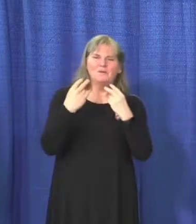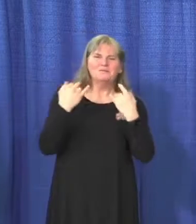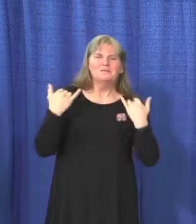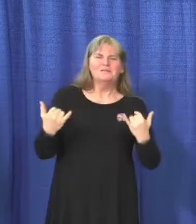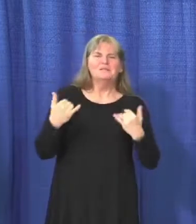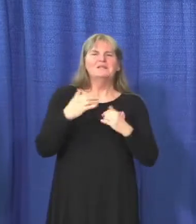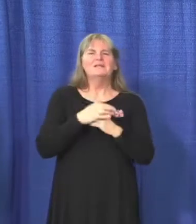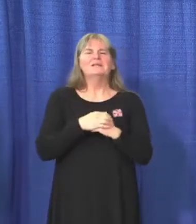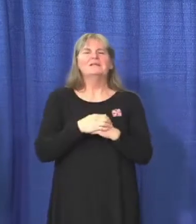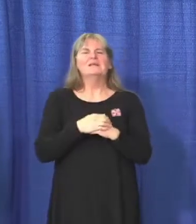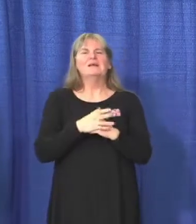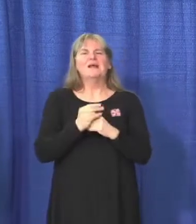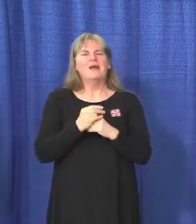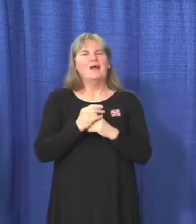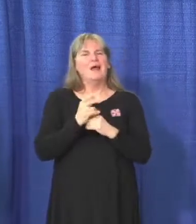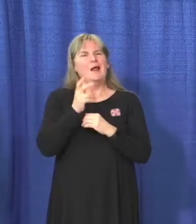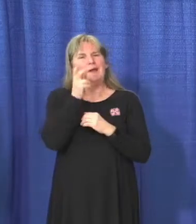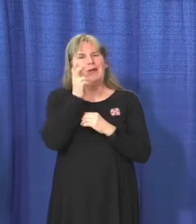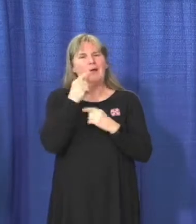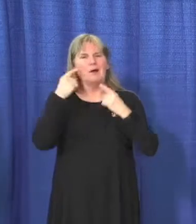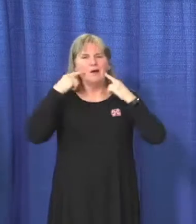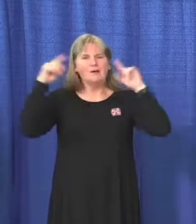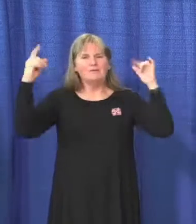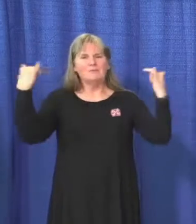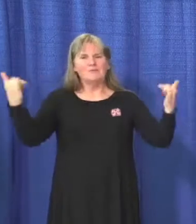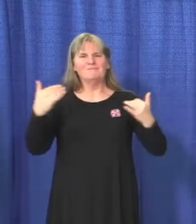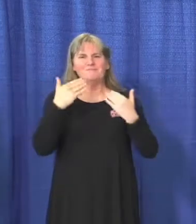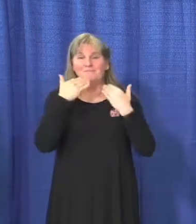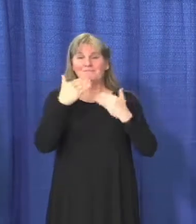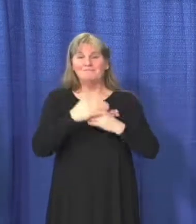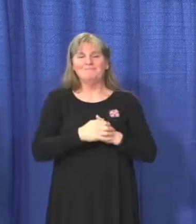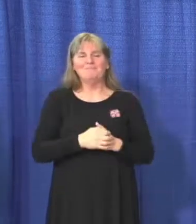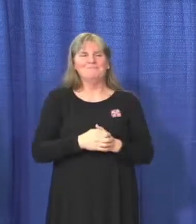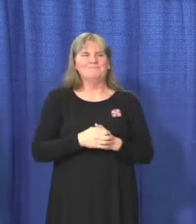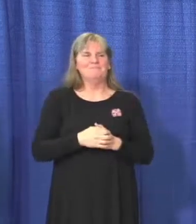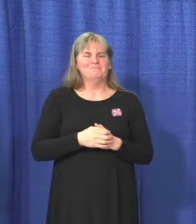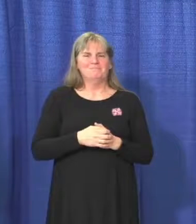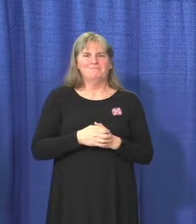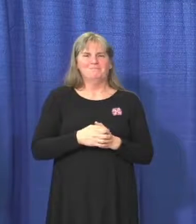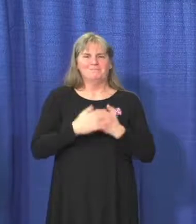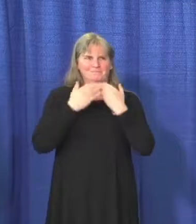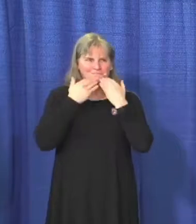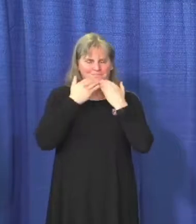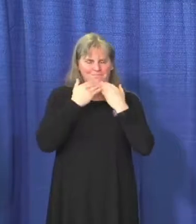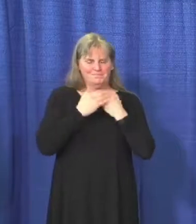today. Thank you.